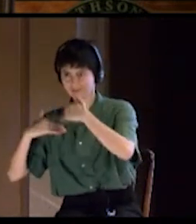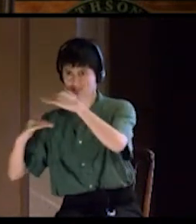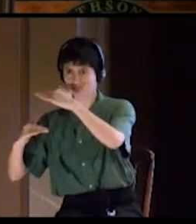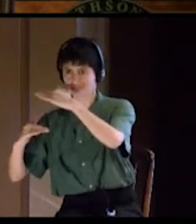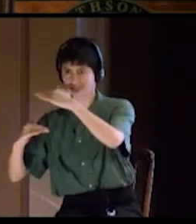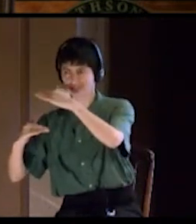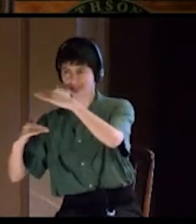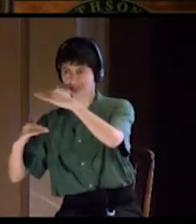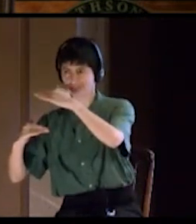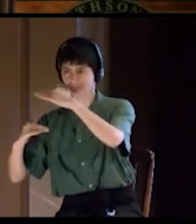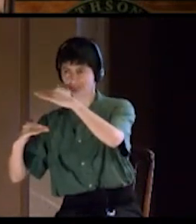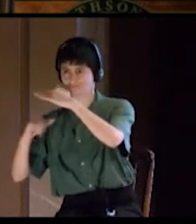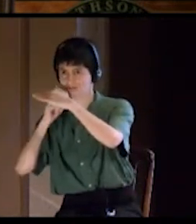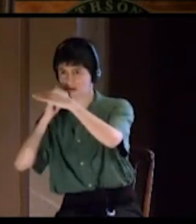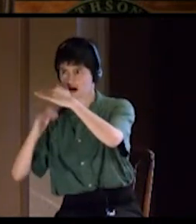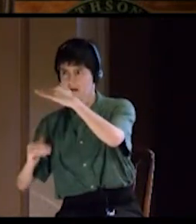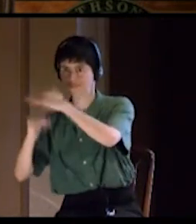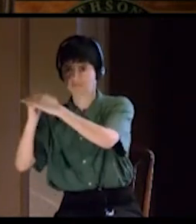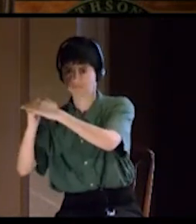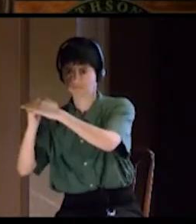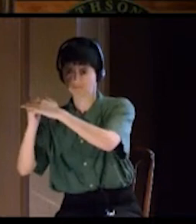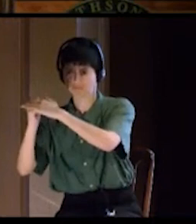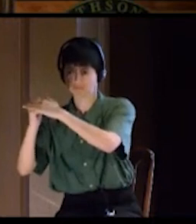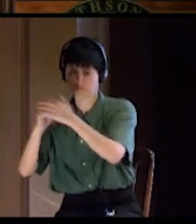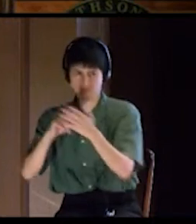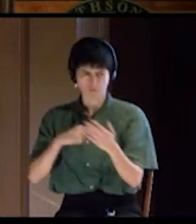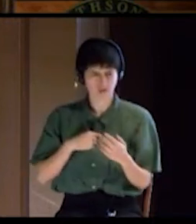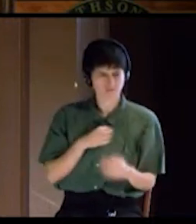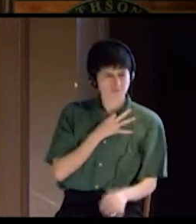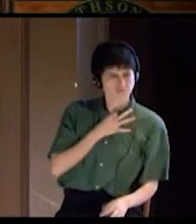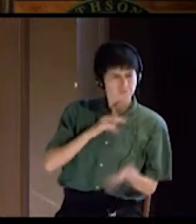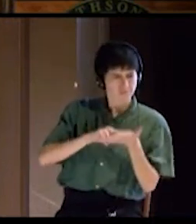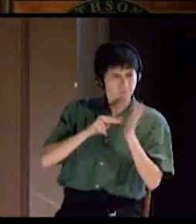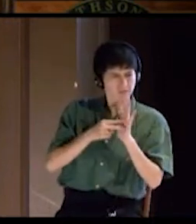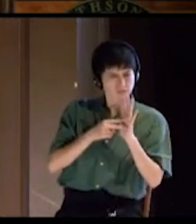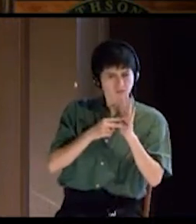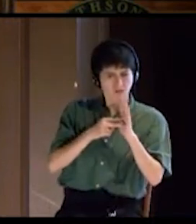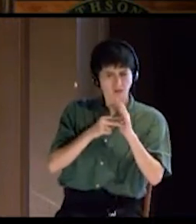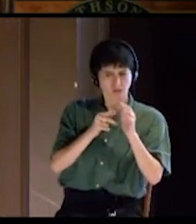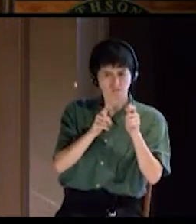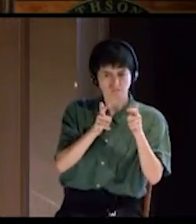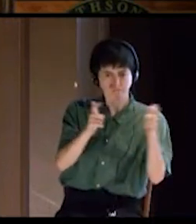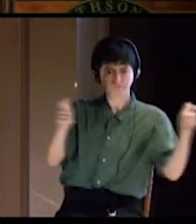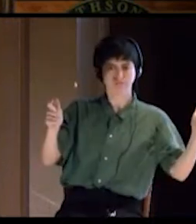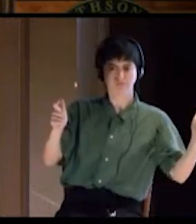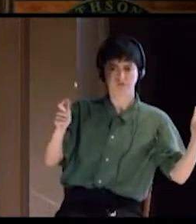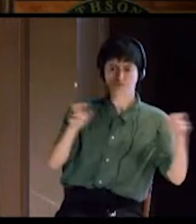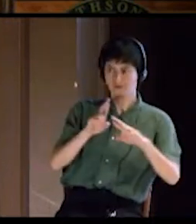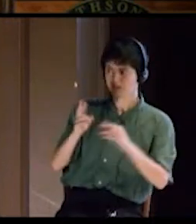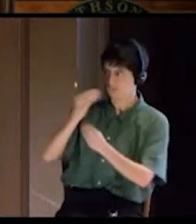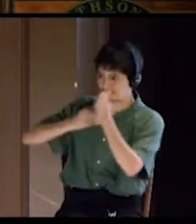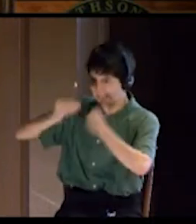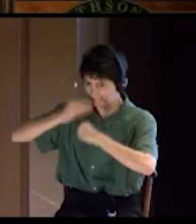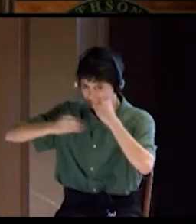And the answer is no. So we have their overall body size distribution in the top corner. And what you see is that through time,